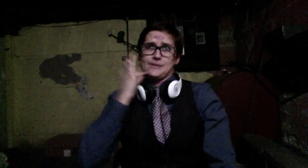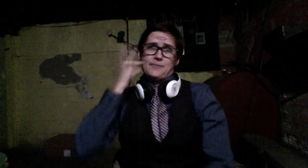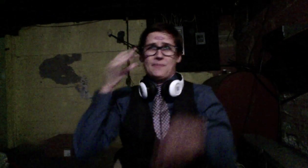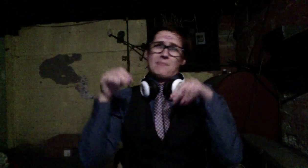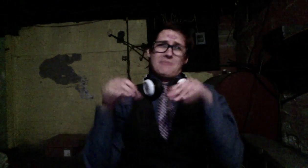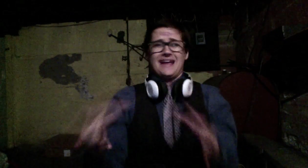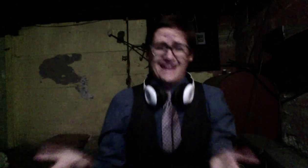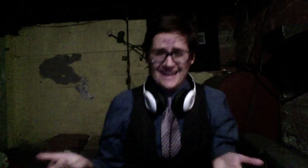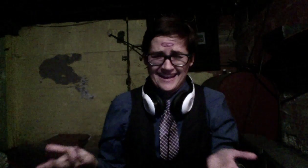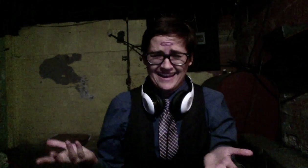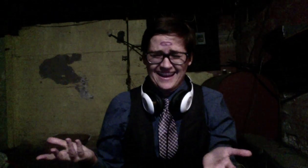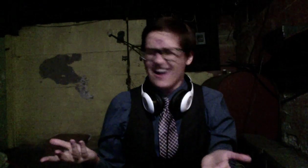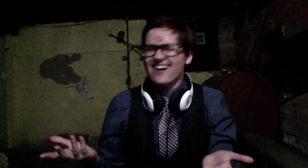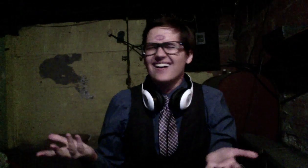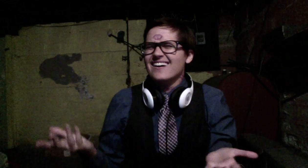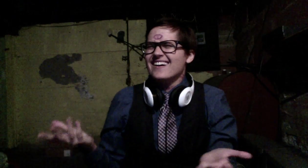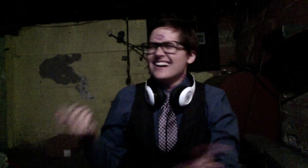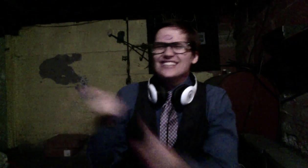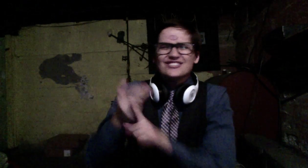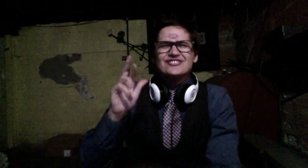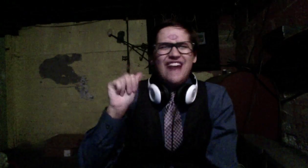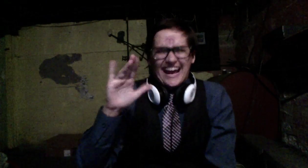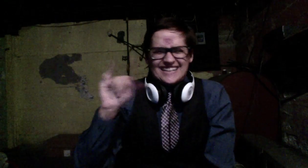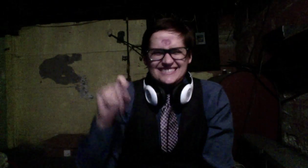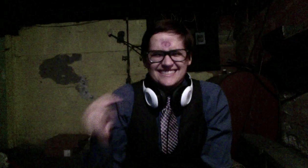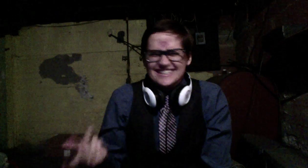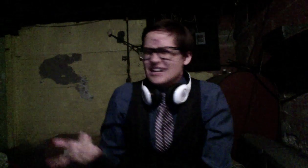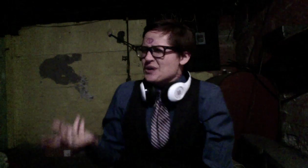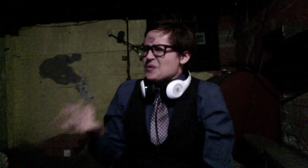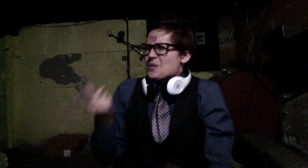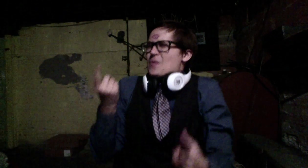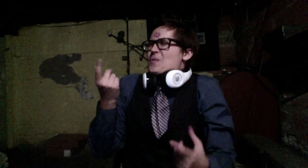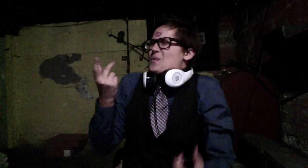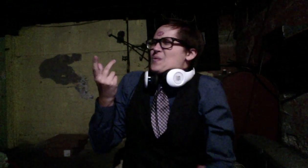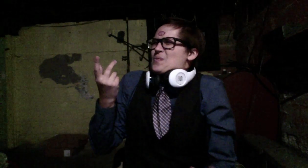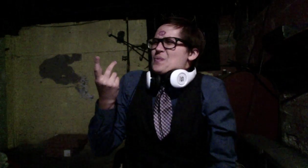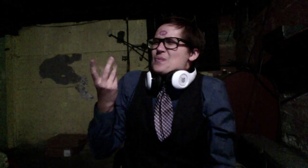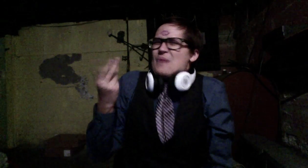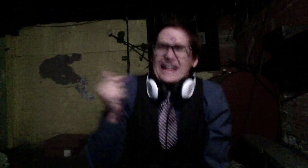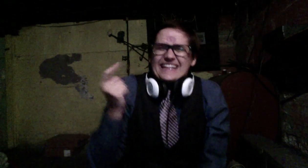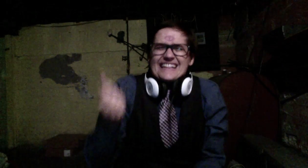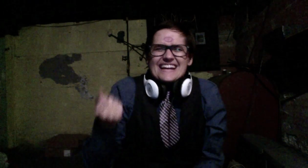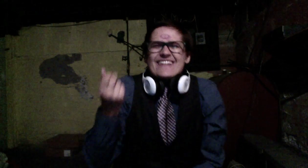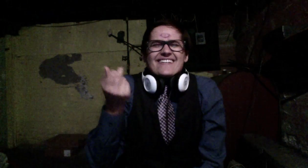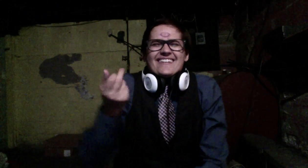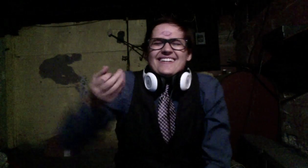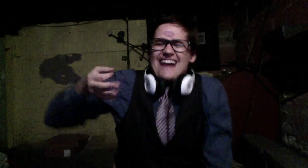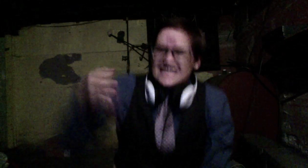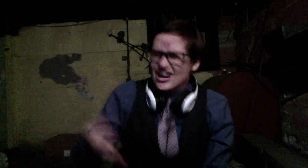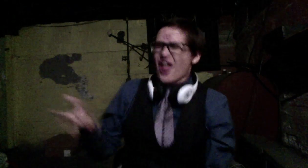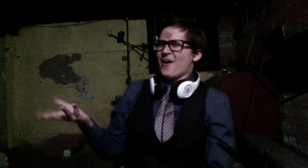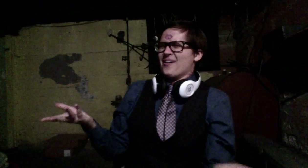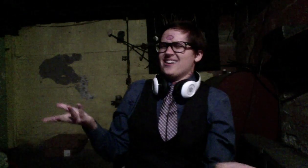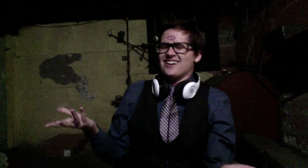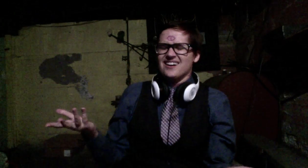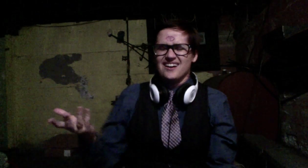INDIAN MAGIC UHH HE HIMSELF R-A-C-I-S-T W-WHAT A F-- ASSHOLE